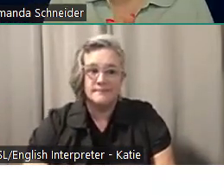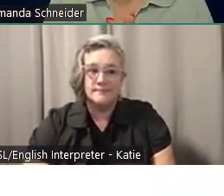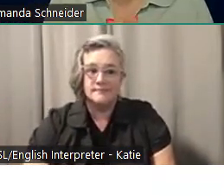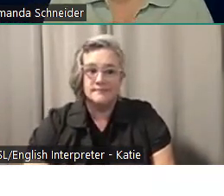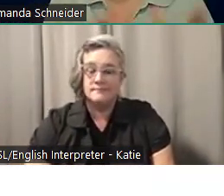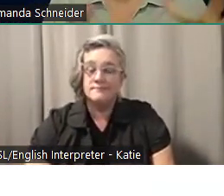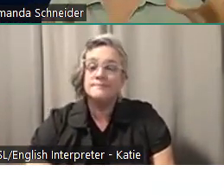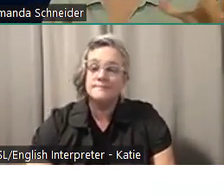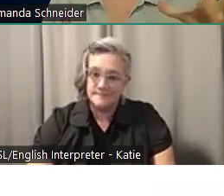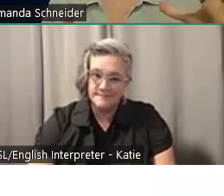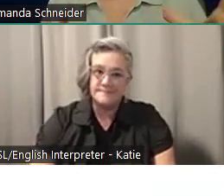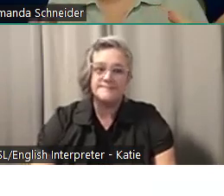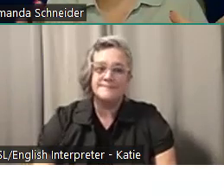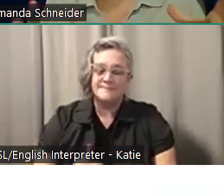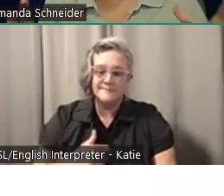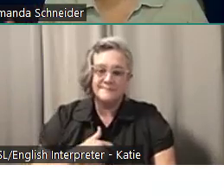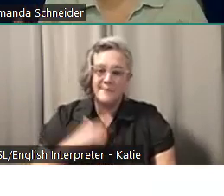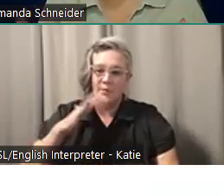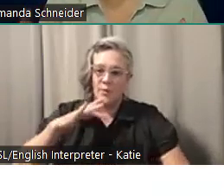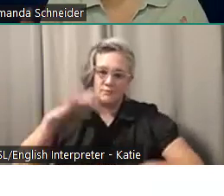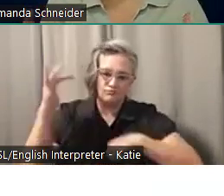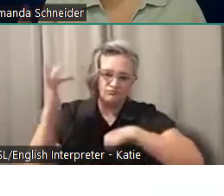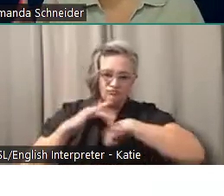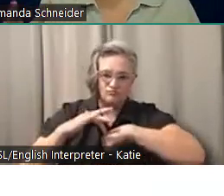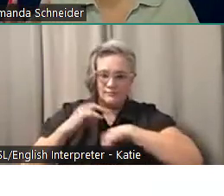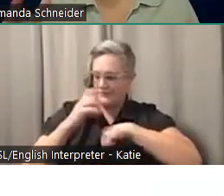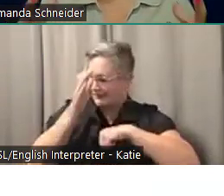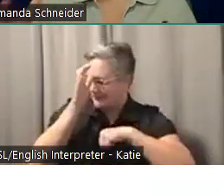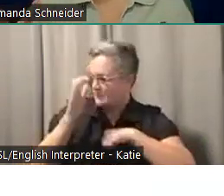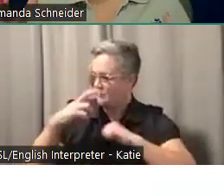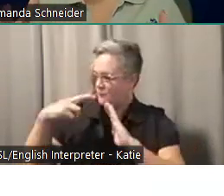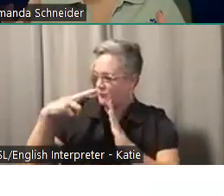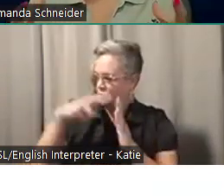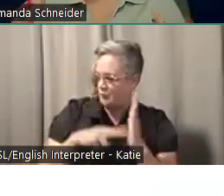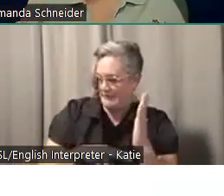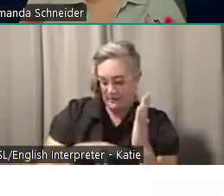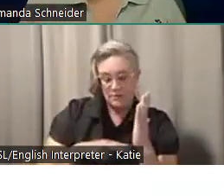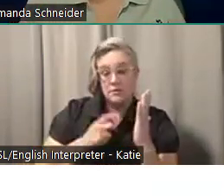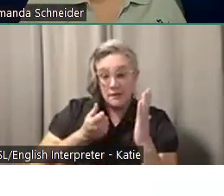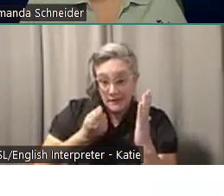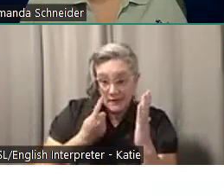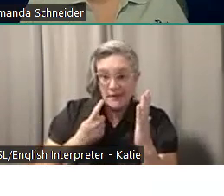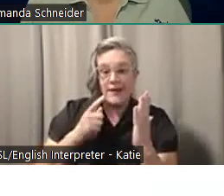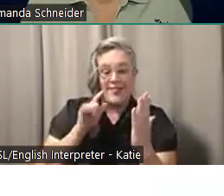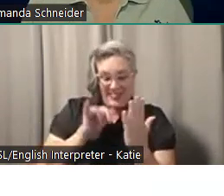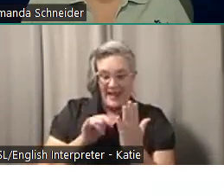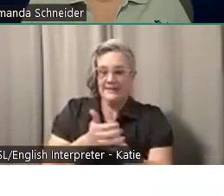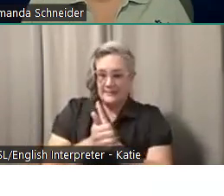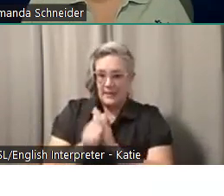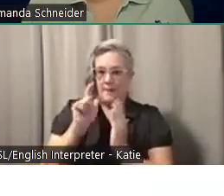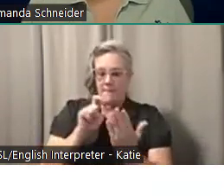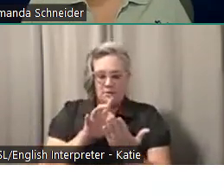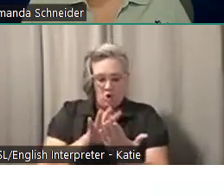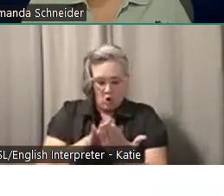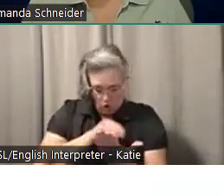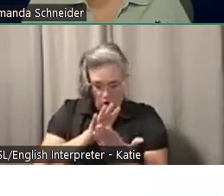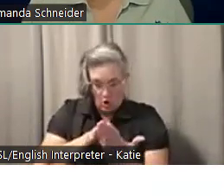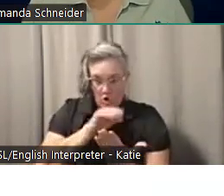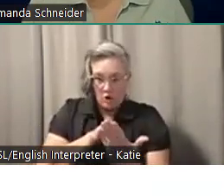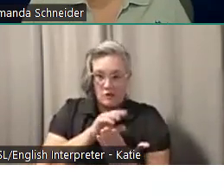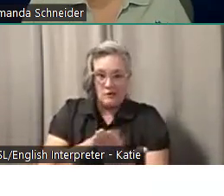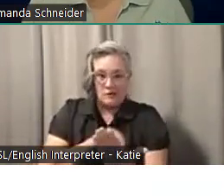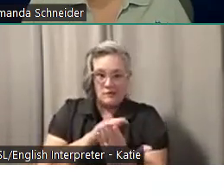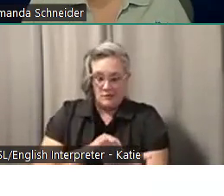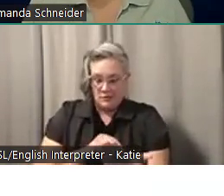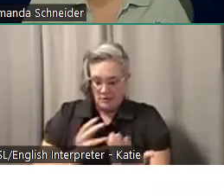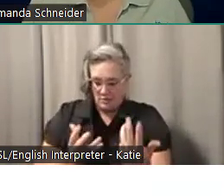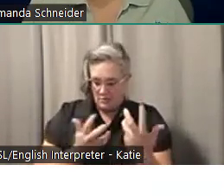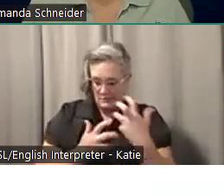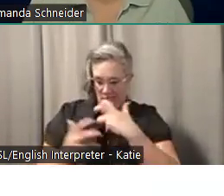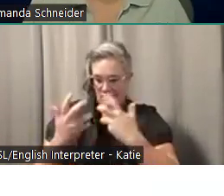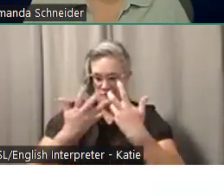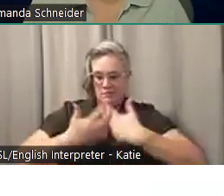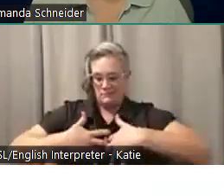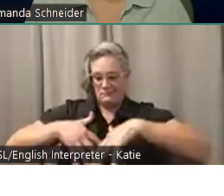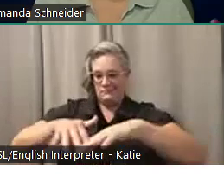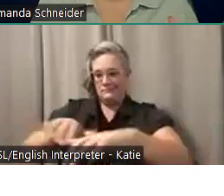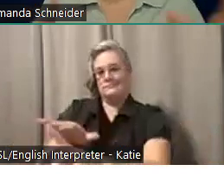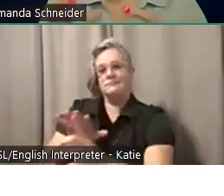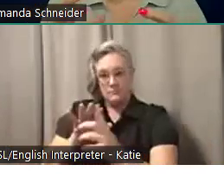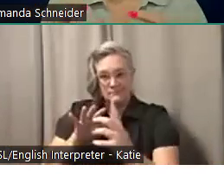So, I wanted to touch base on this idea of reading, and understanding that it really is a learned skill. And there are multiple pieces that come into play when we talk about